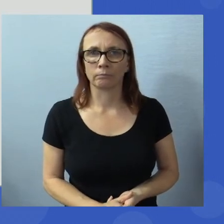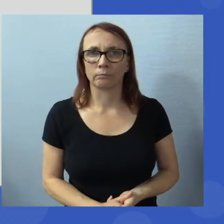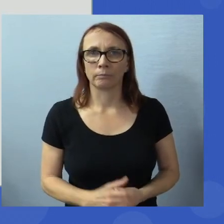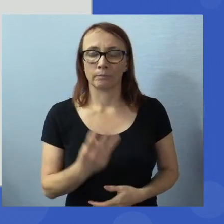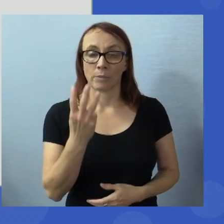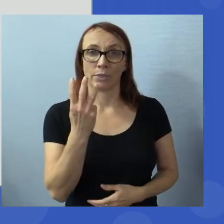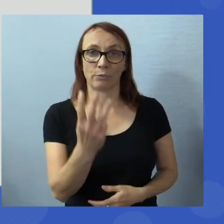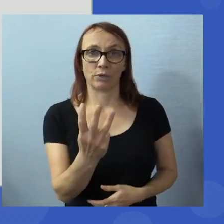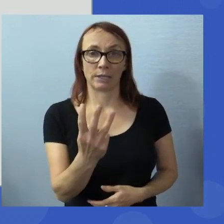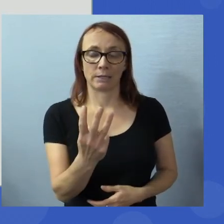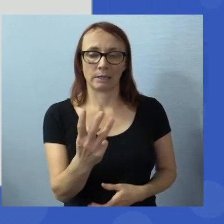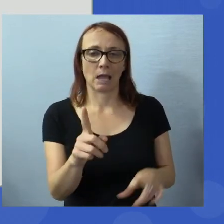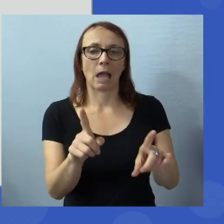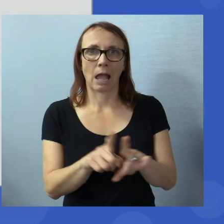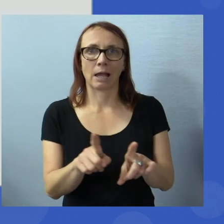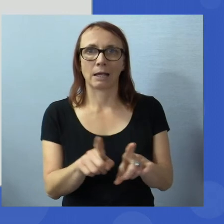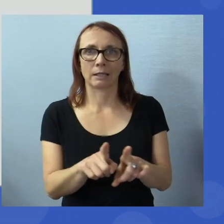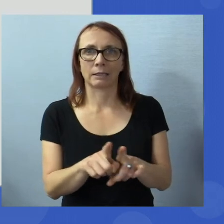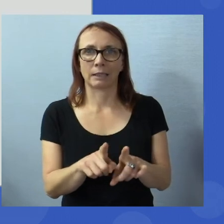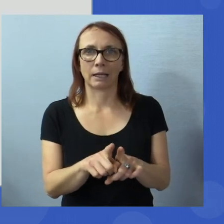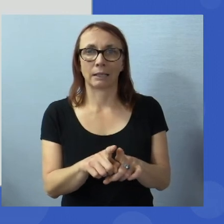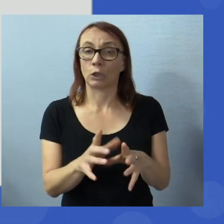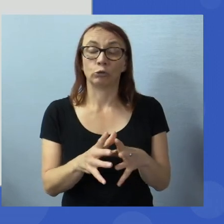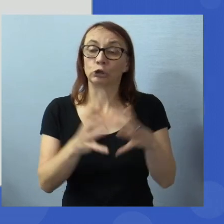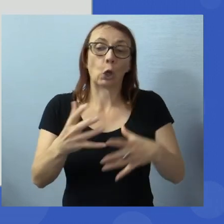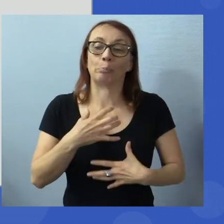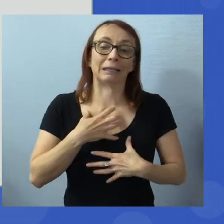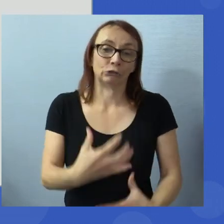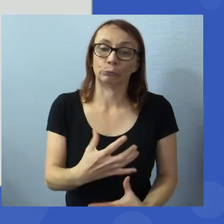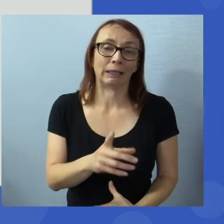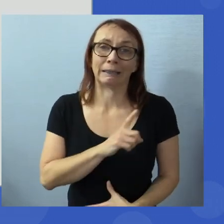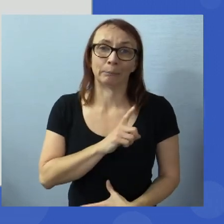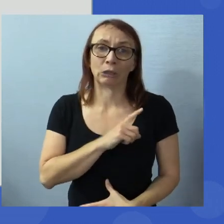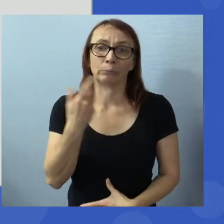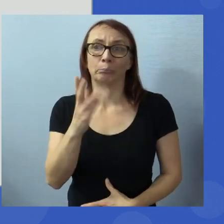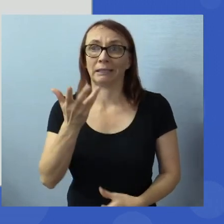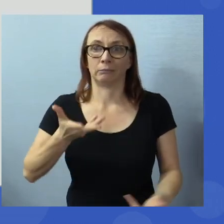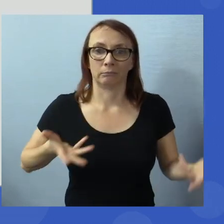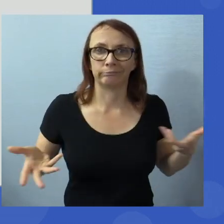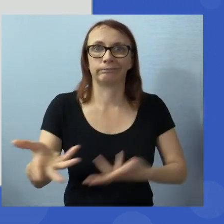again I mean it's it's not a huge surprise that we're agreeing or strongly agreeing with this because these statements have come from your